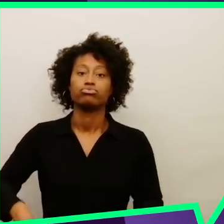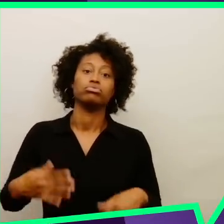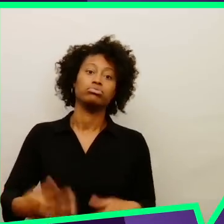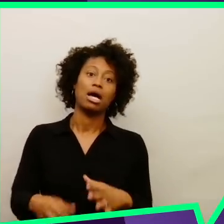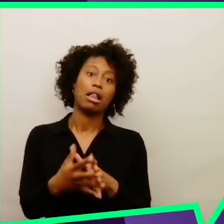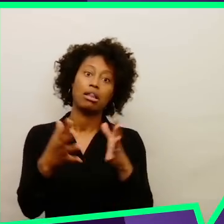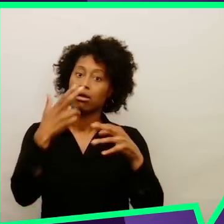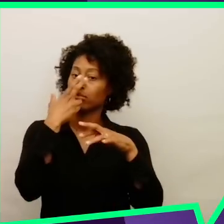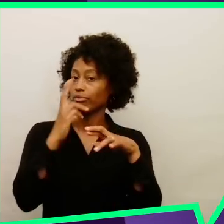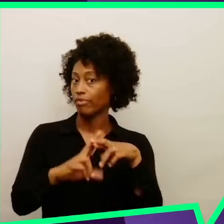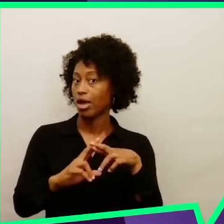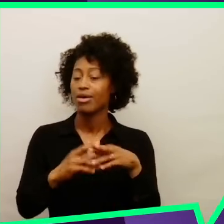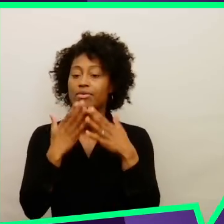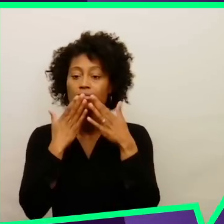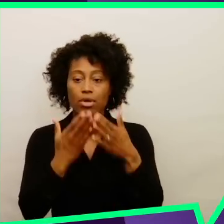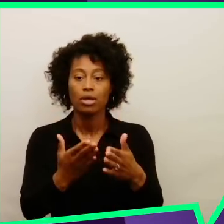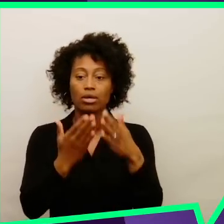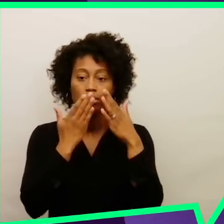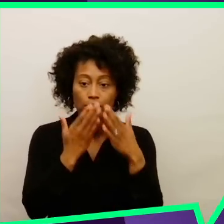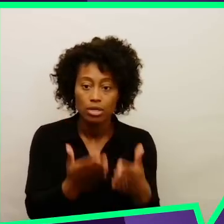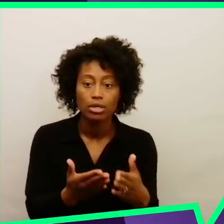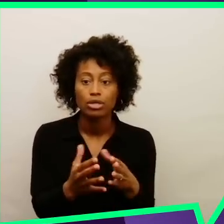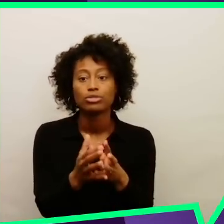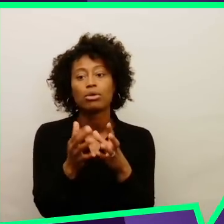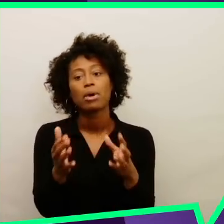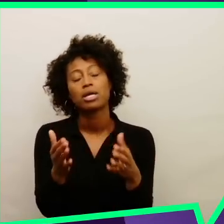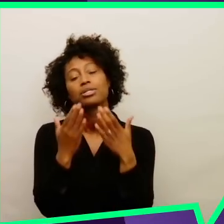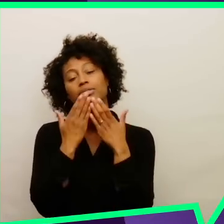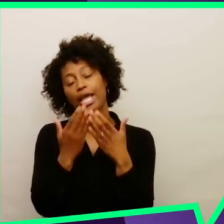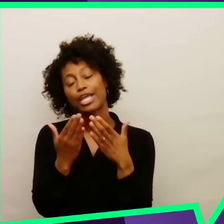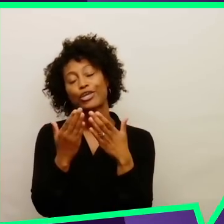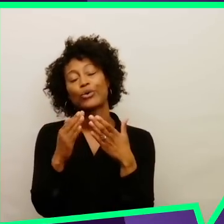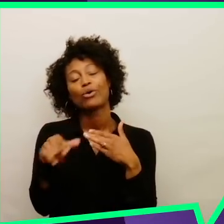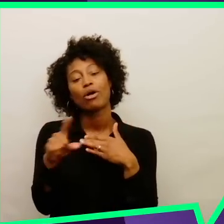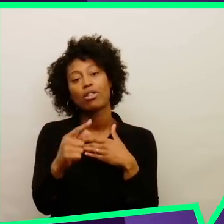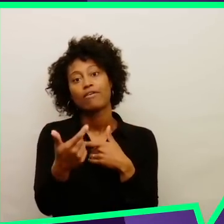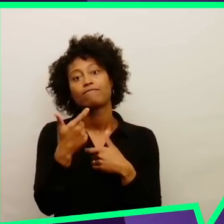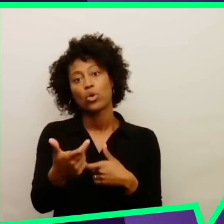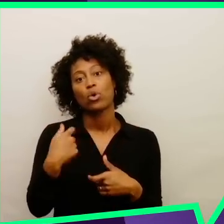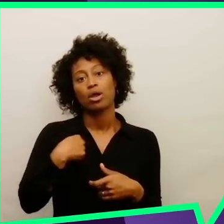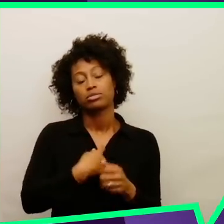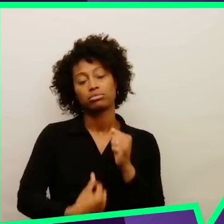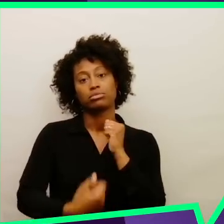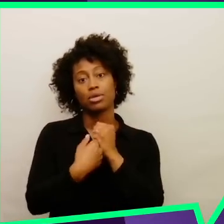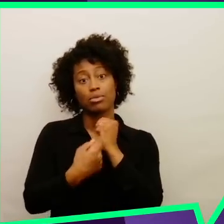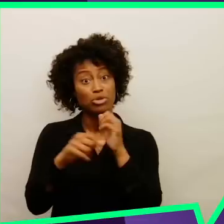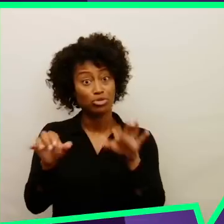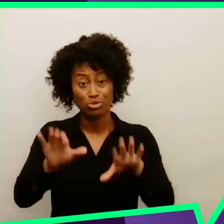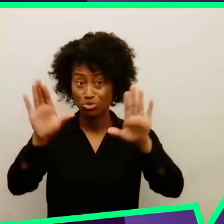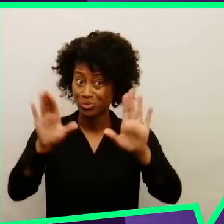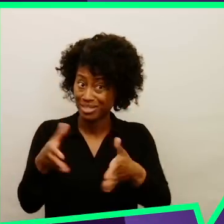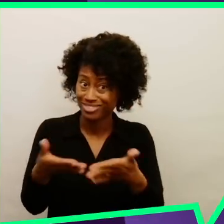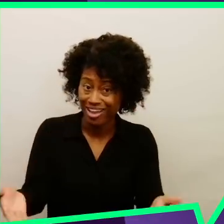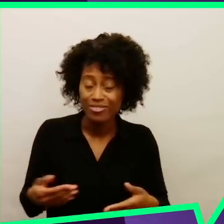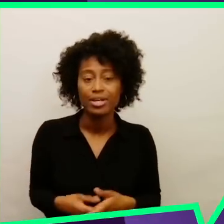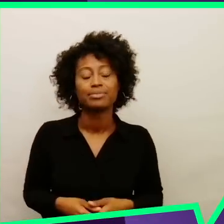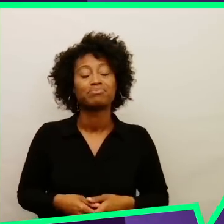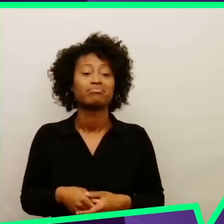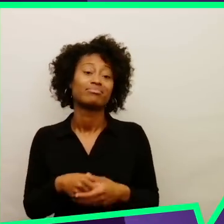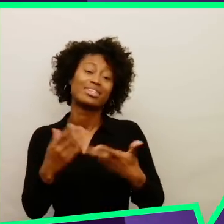And we thank you, most importantly, our viewers, because you guys have been doing some great stuff. Either way, thank you so much for joining us.